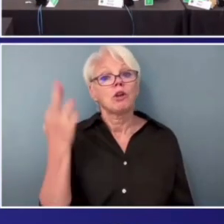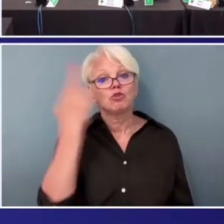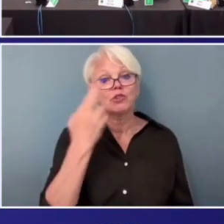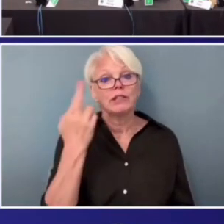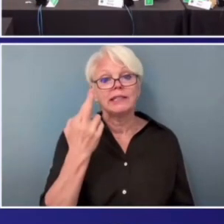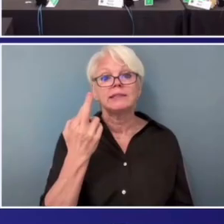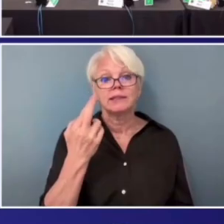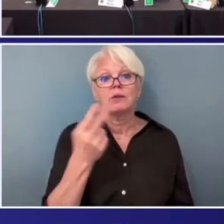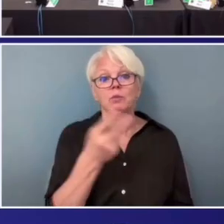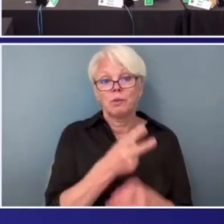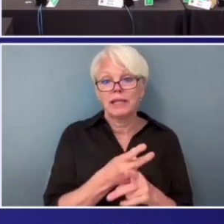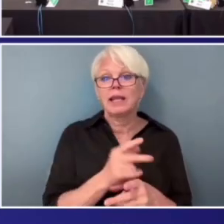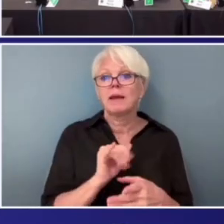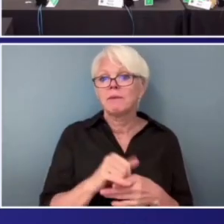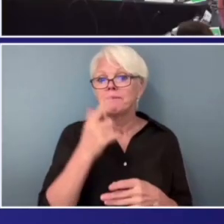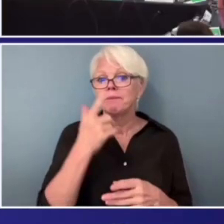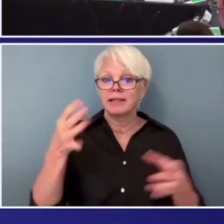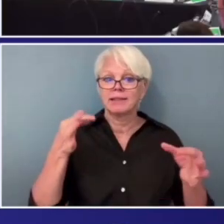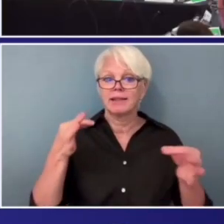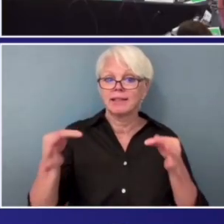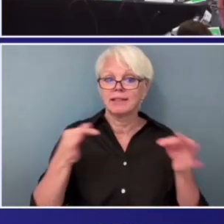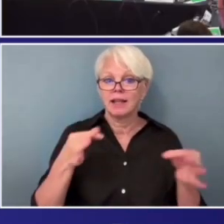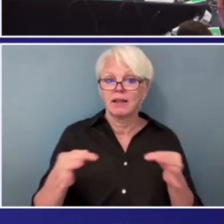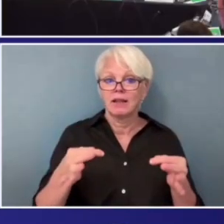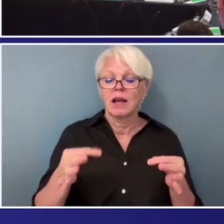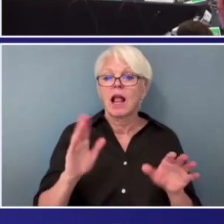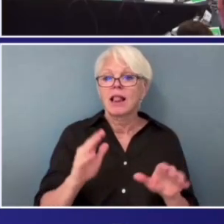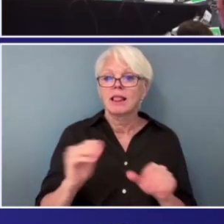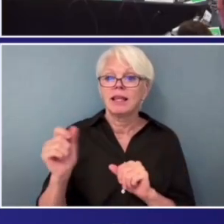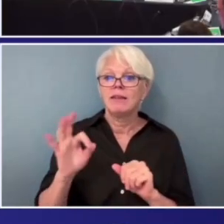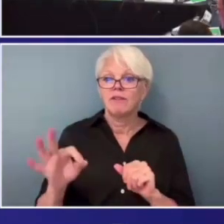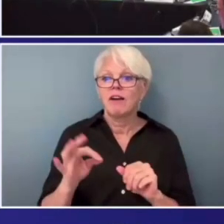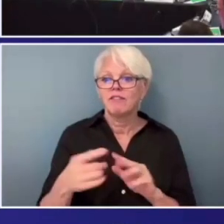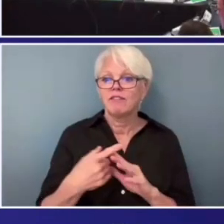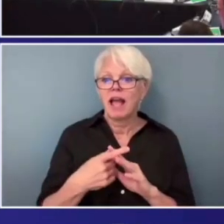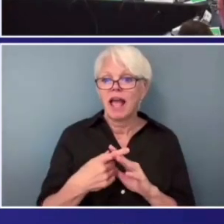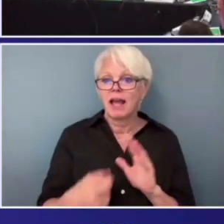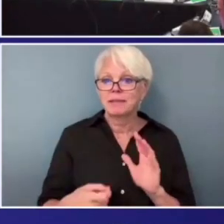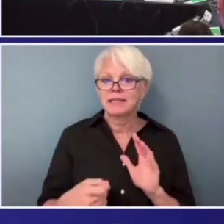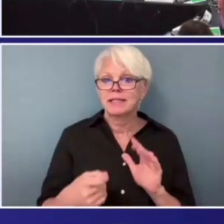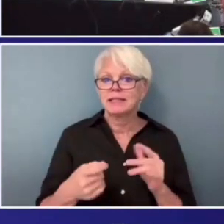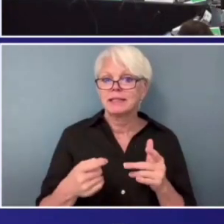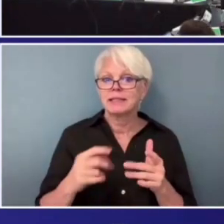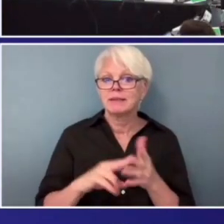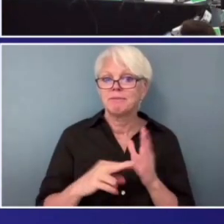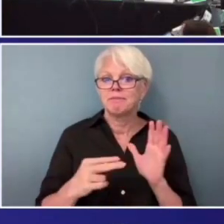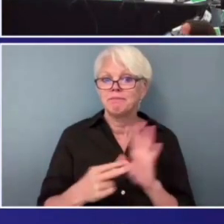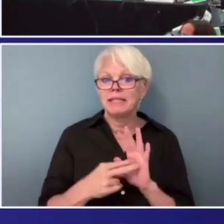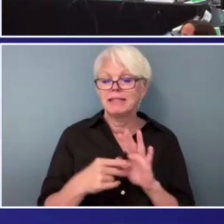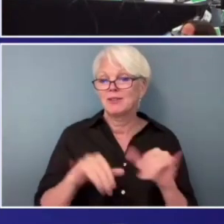definition of a leave of absence is they're still enrolled. Okay. So we wanted to make sure that if there are